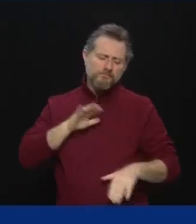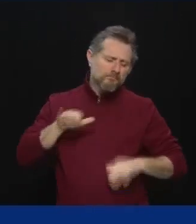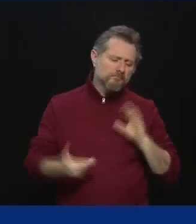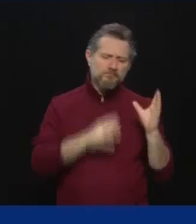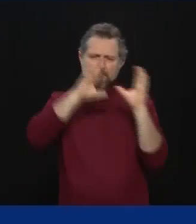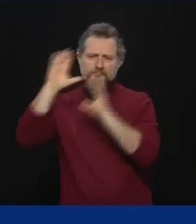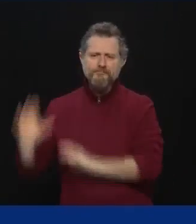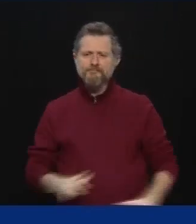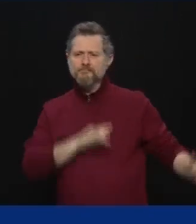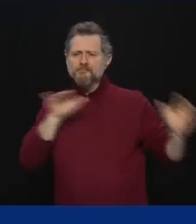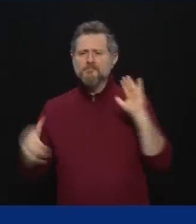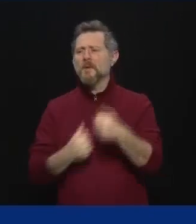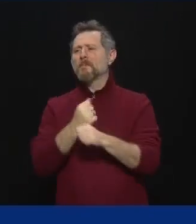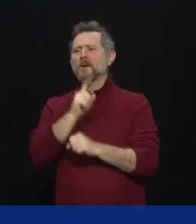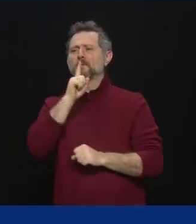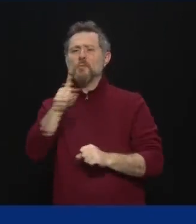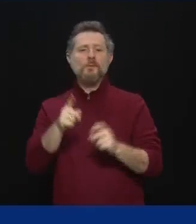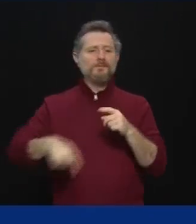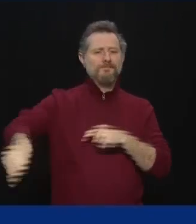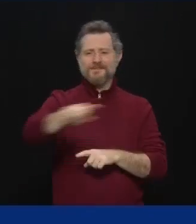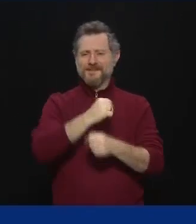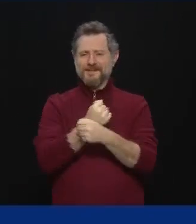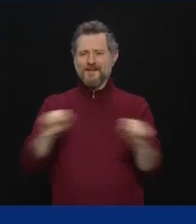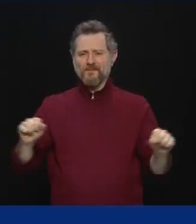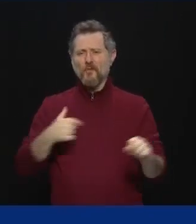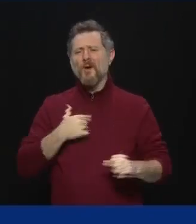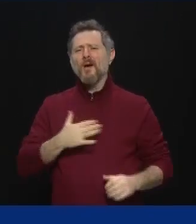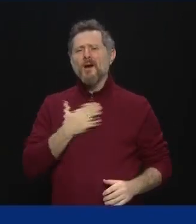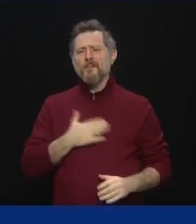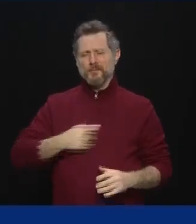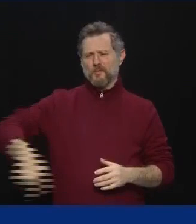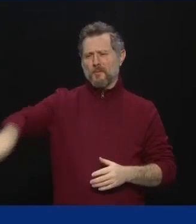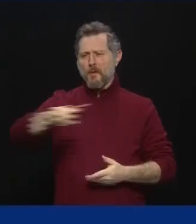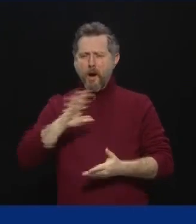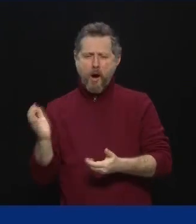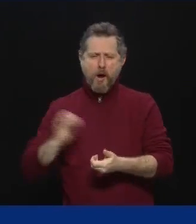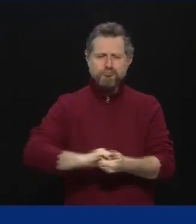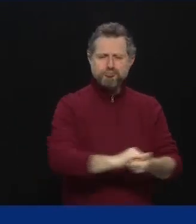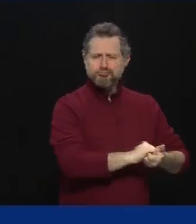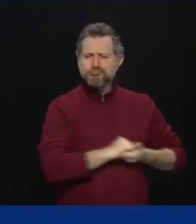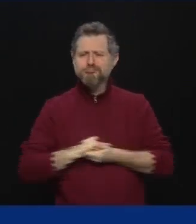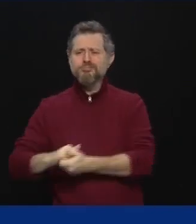ECONOMY. WORKING AROUND THE CLOCK TO KEEP